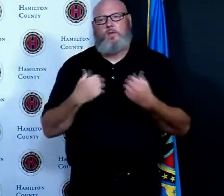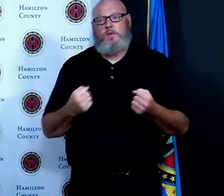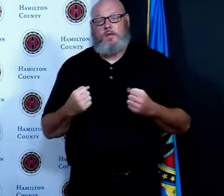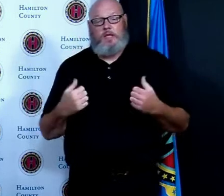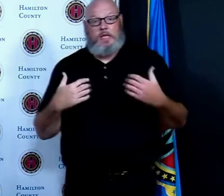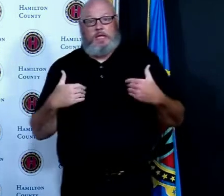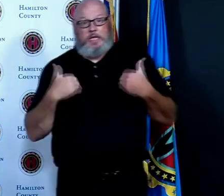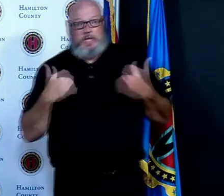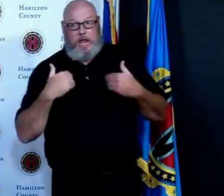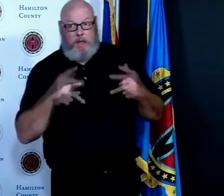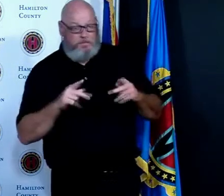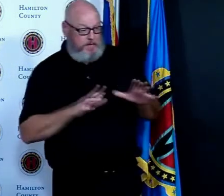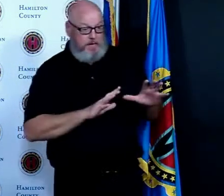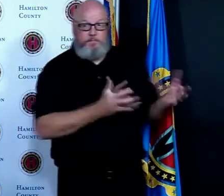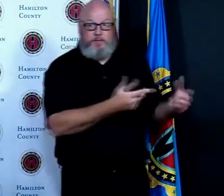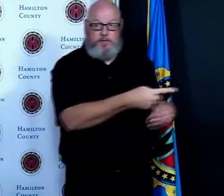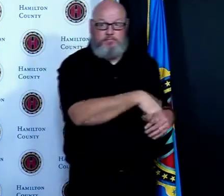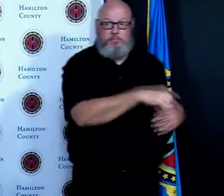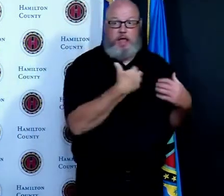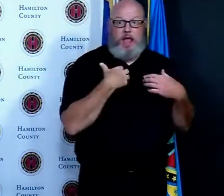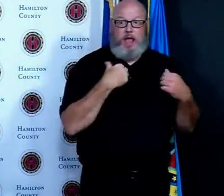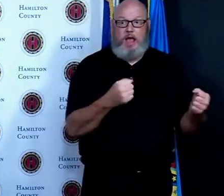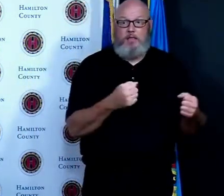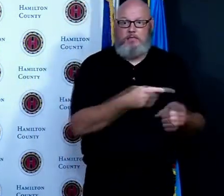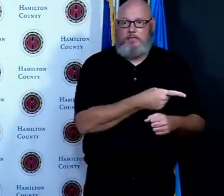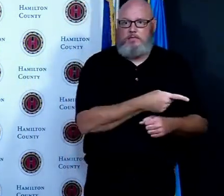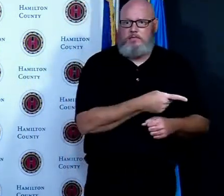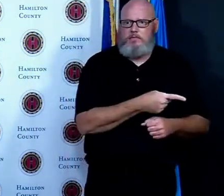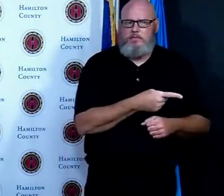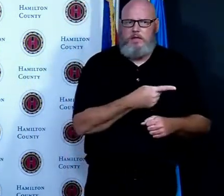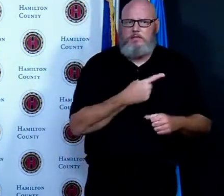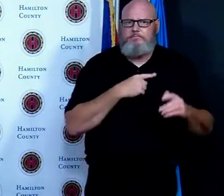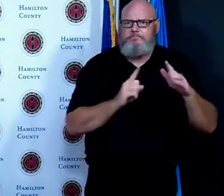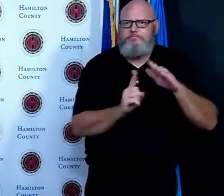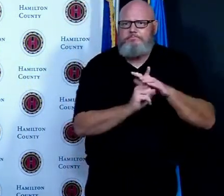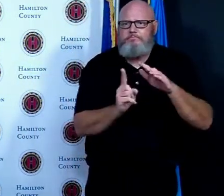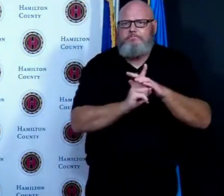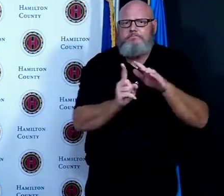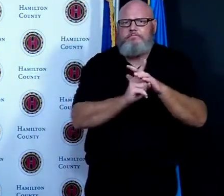they actually have lingering symptoms in terms of feeling like they're in the fog or profound